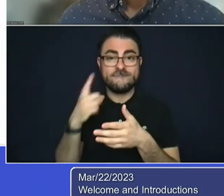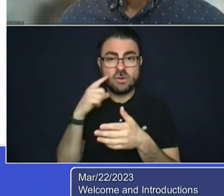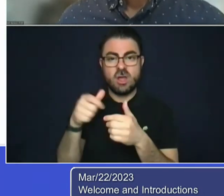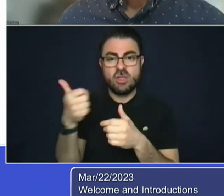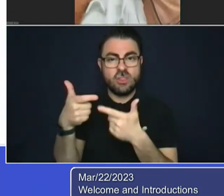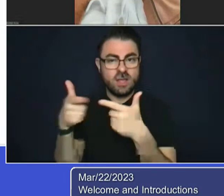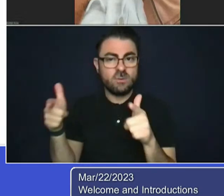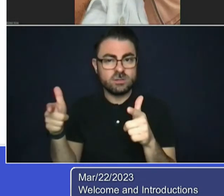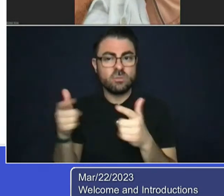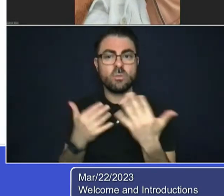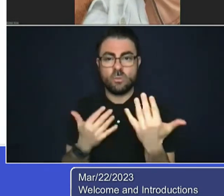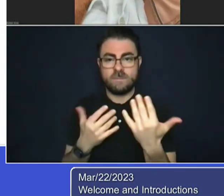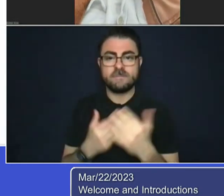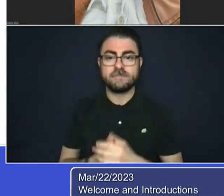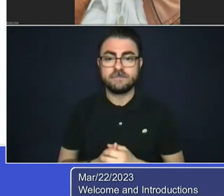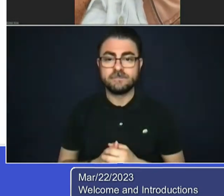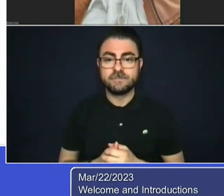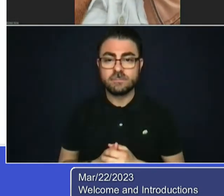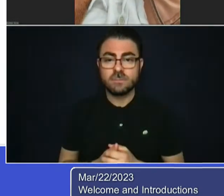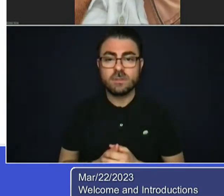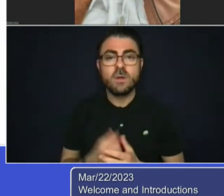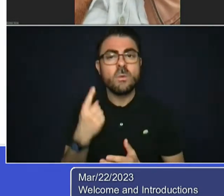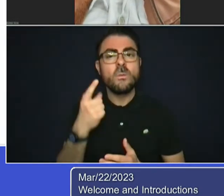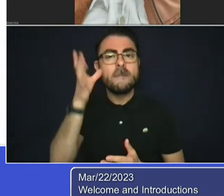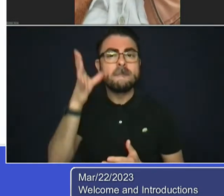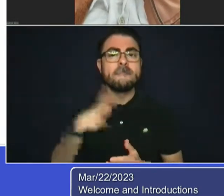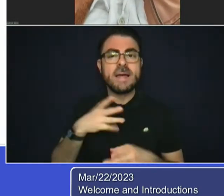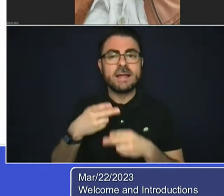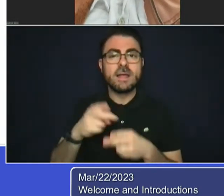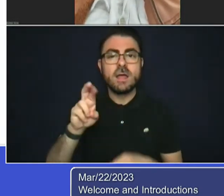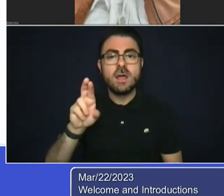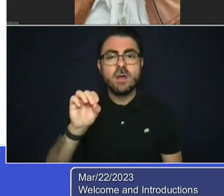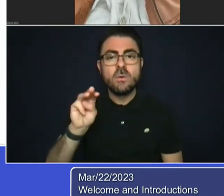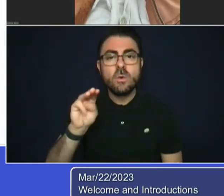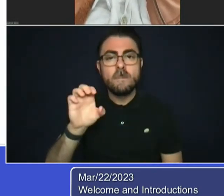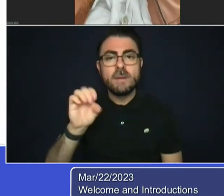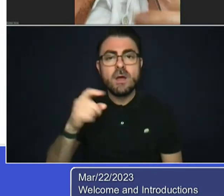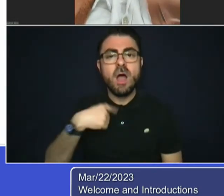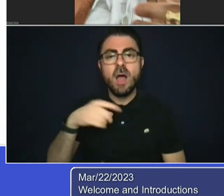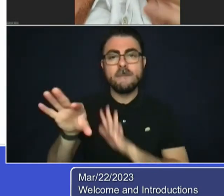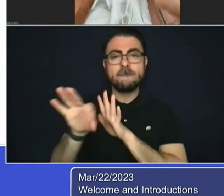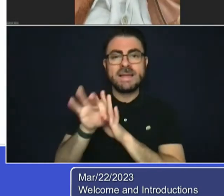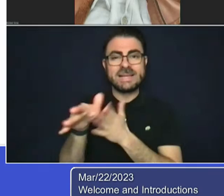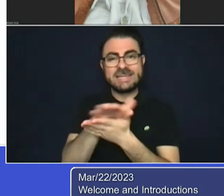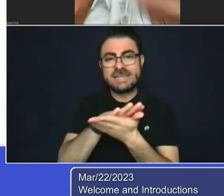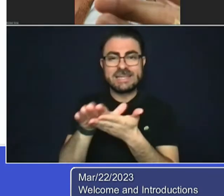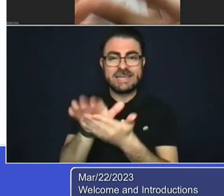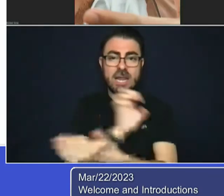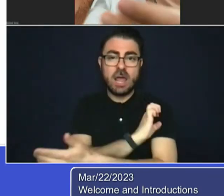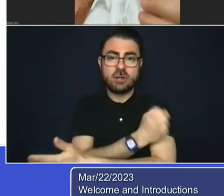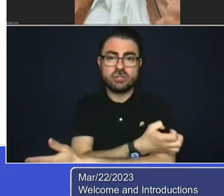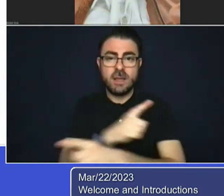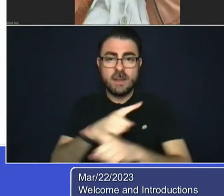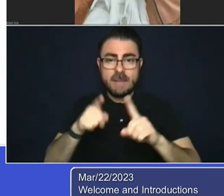INTO BREAKOUT ROOMS, AND WE WILL MANAGE THOSE THAT HAVE STAYED